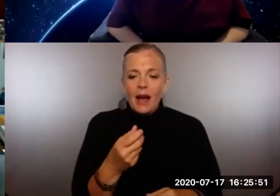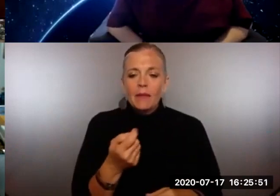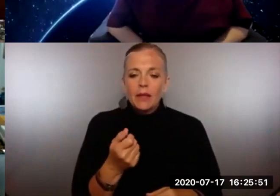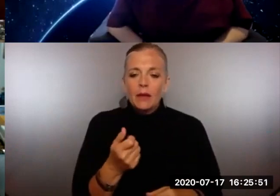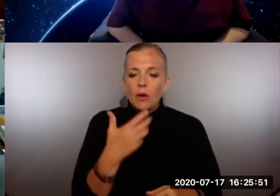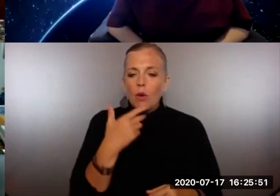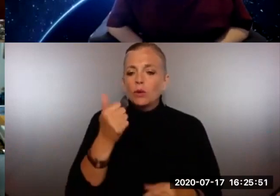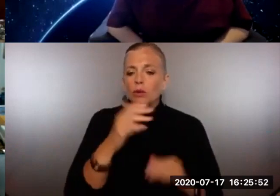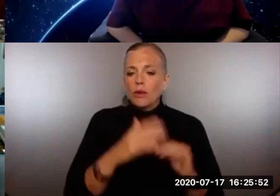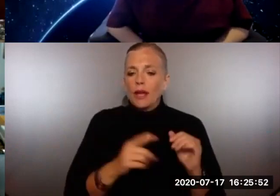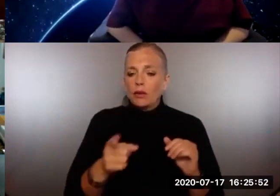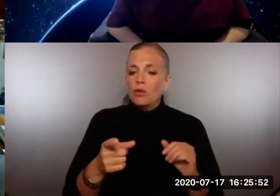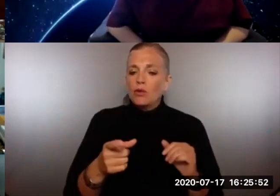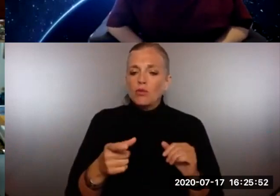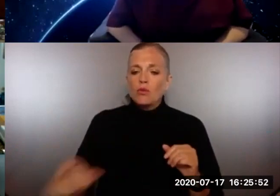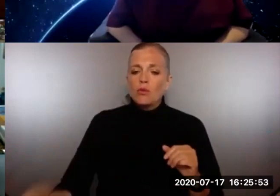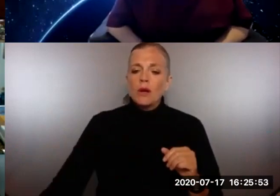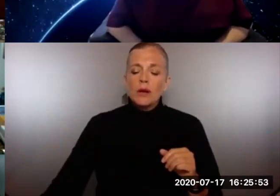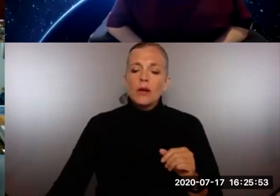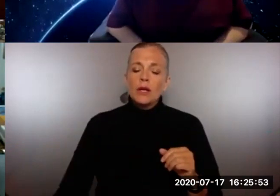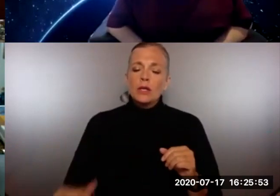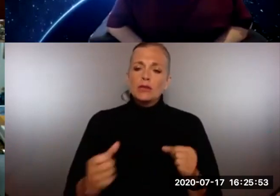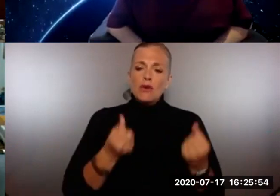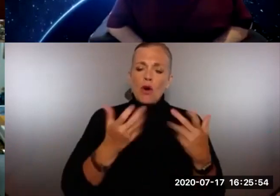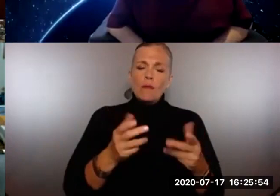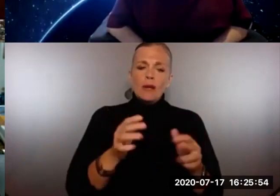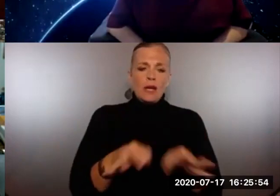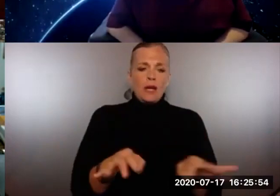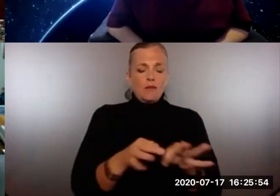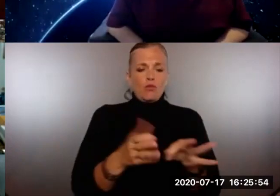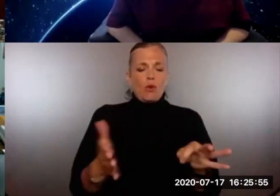So, so many important things have been evolving.